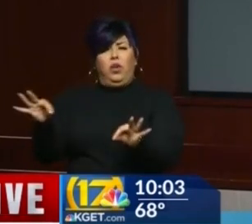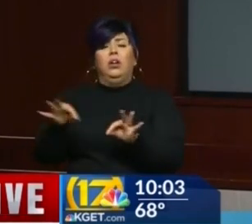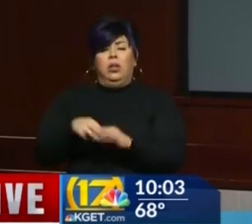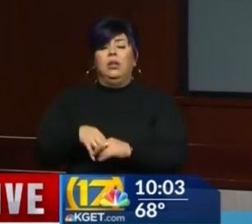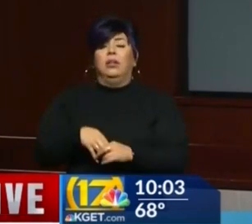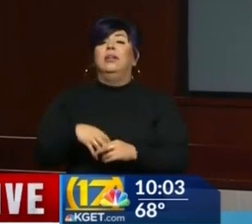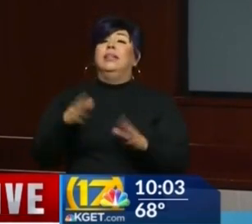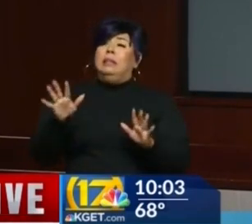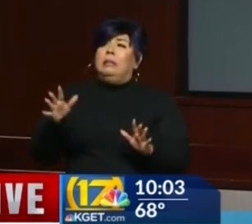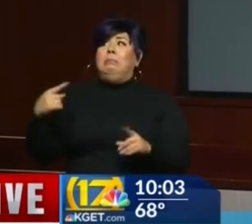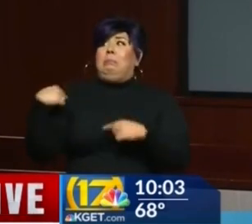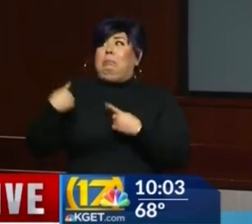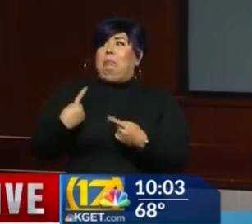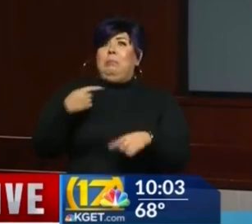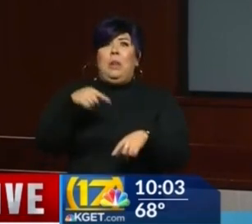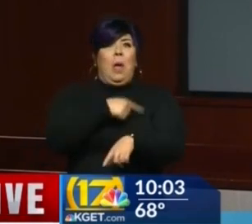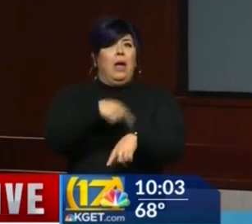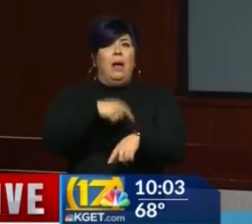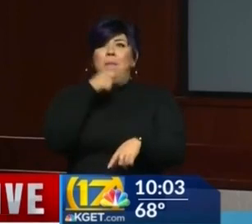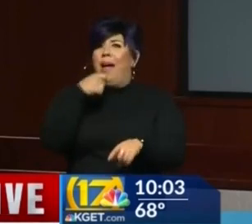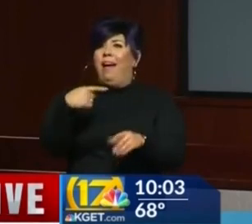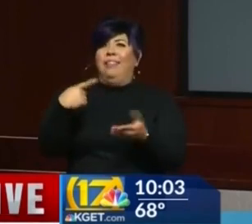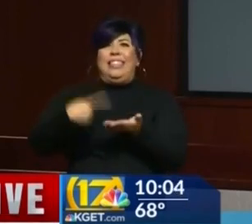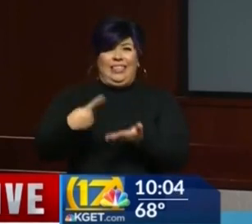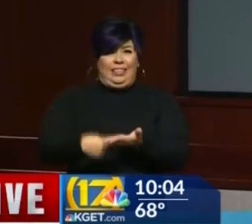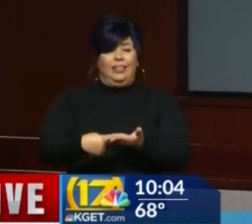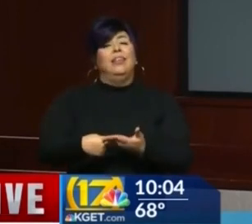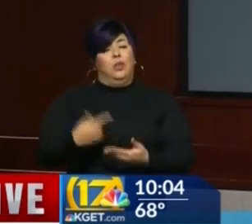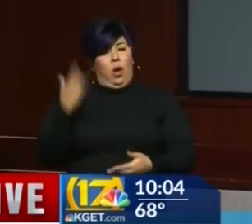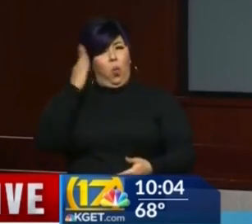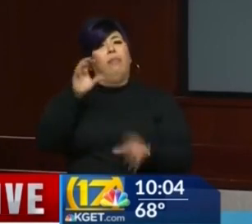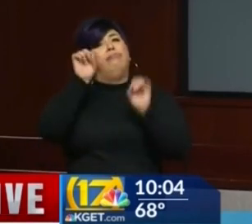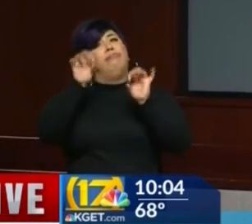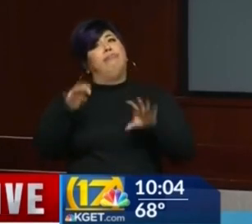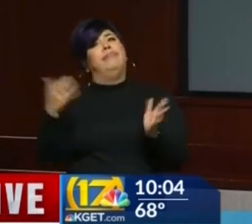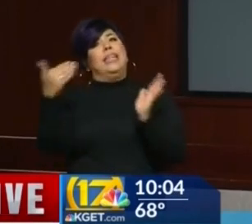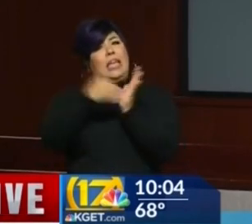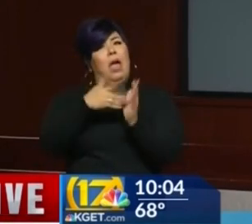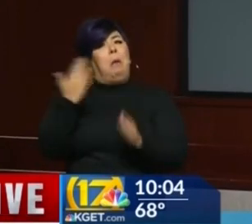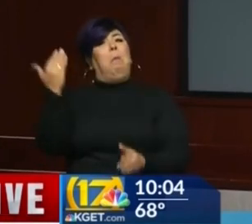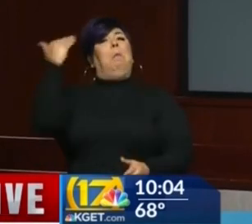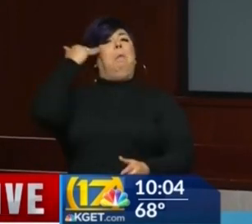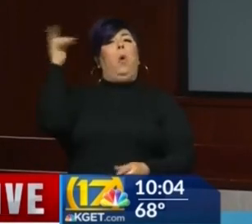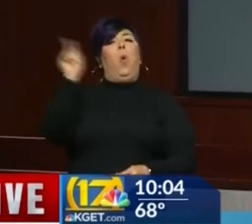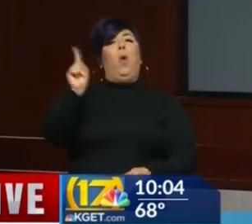ALL THE WAY UP THE SINUS CAVITY IS EASY TO DO I ALSO HAVE OUR OTHER FREE TESTING SITES AND